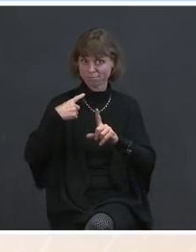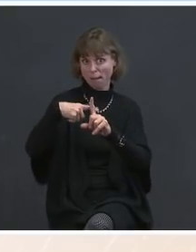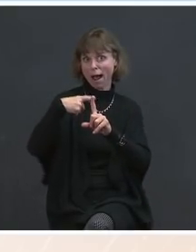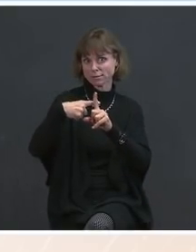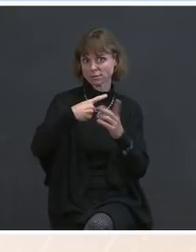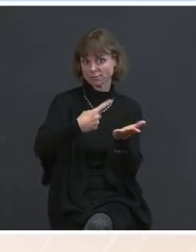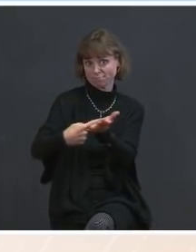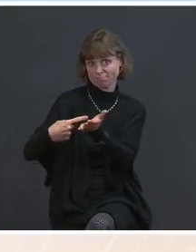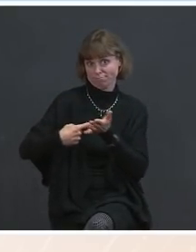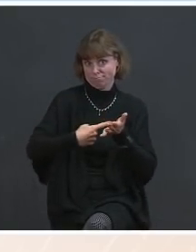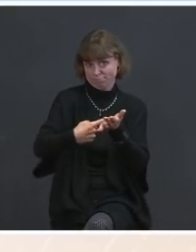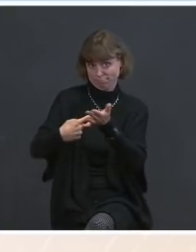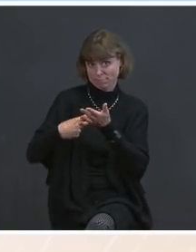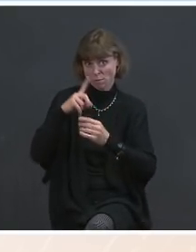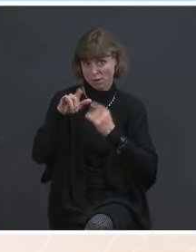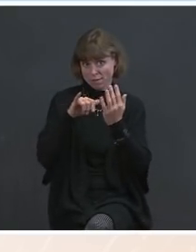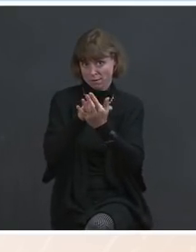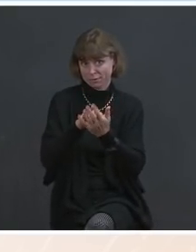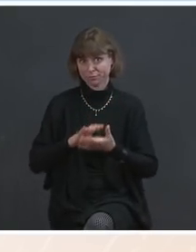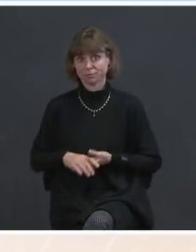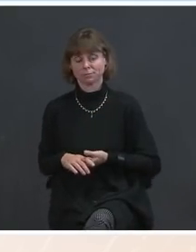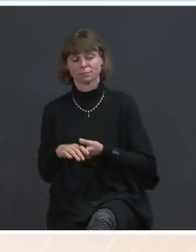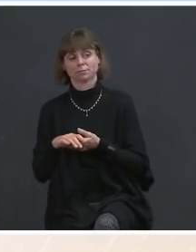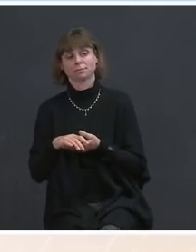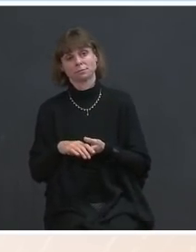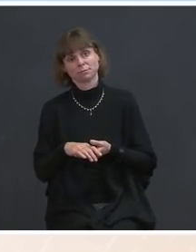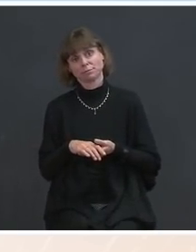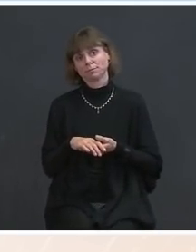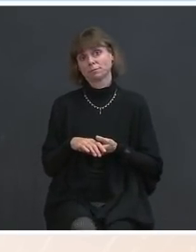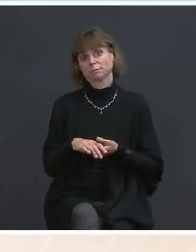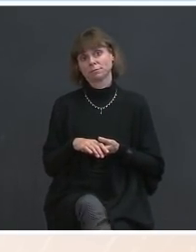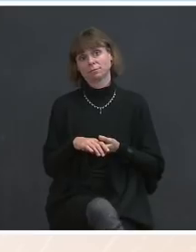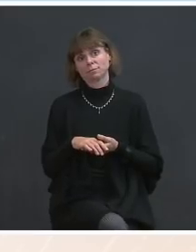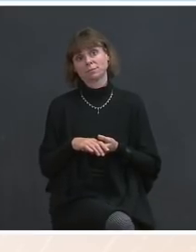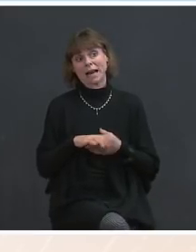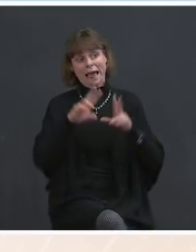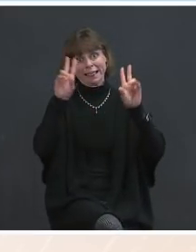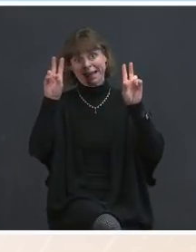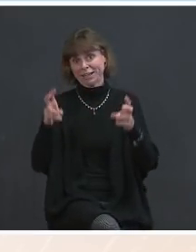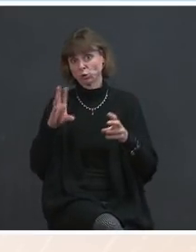The issues and challenges we're facing are not fully -- are not solely about funding at all.